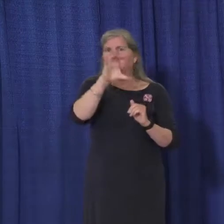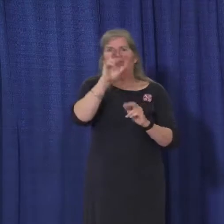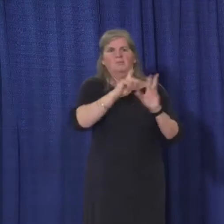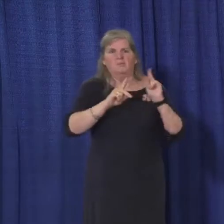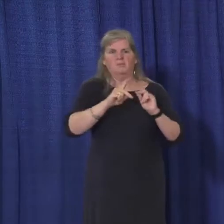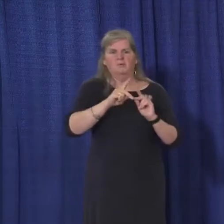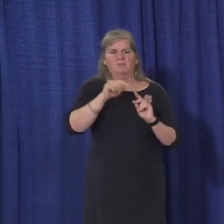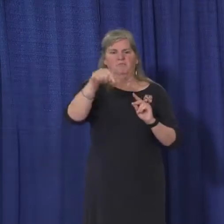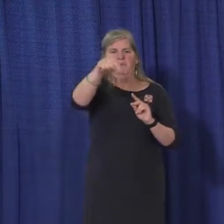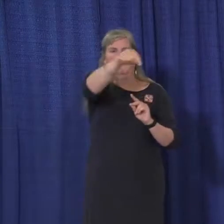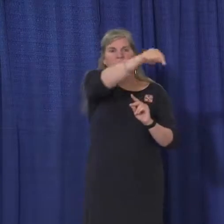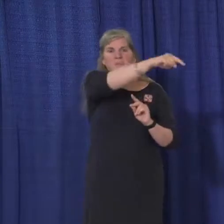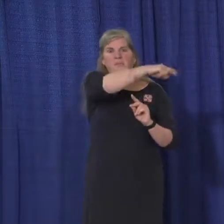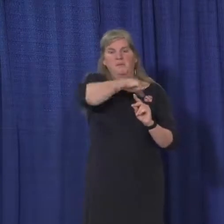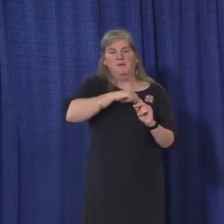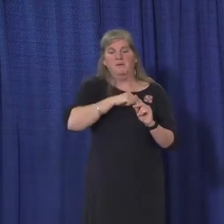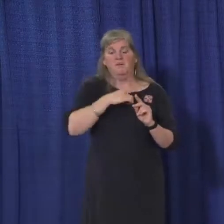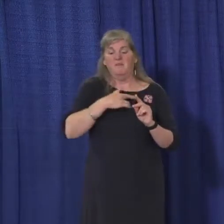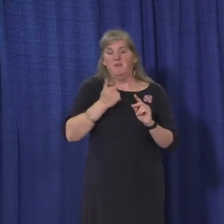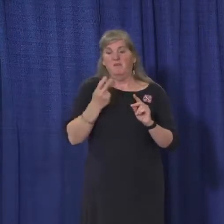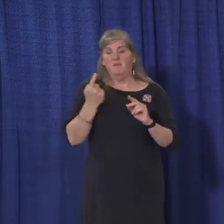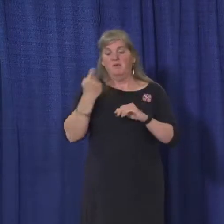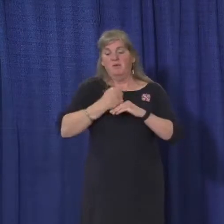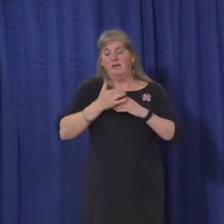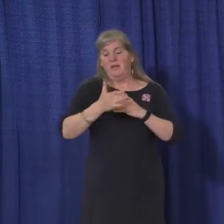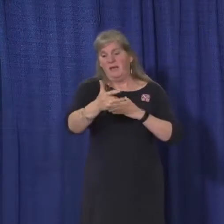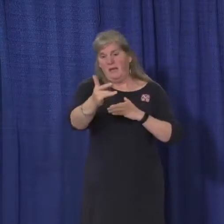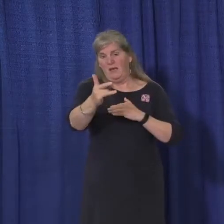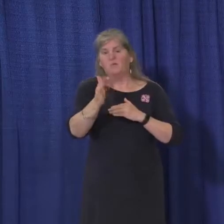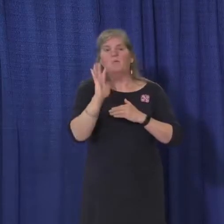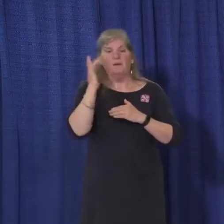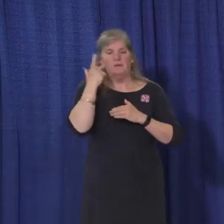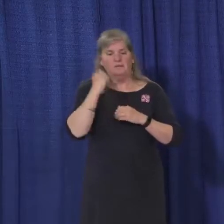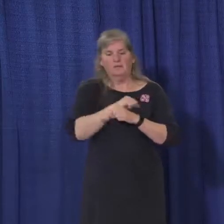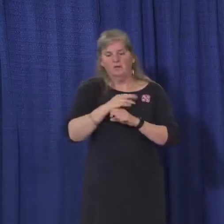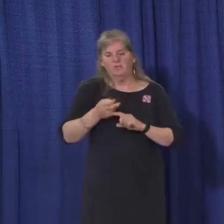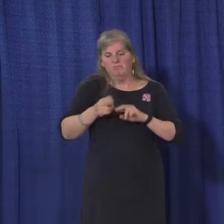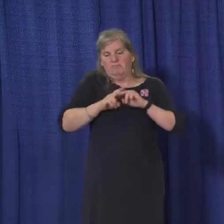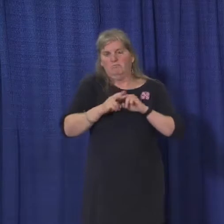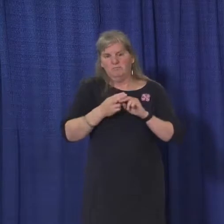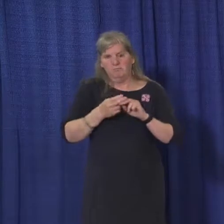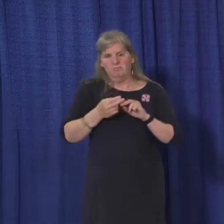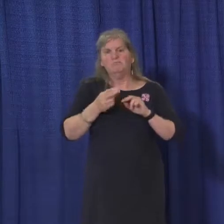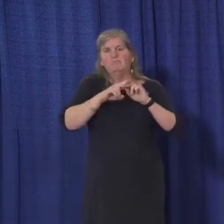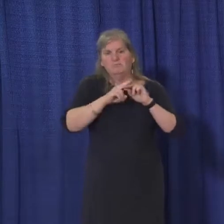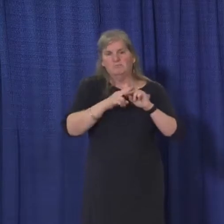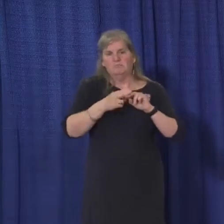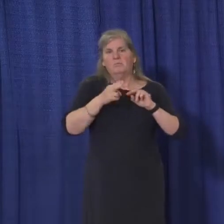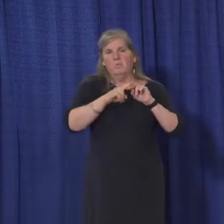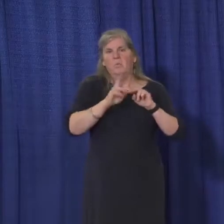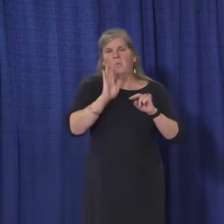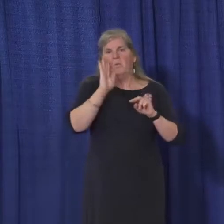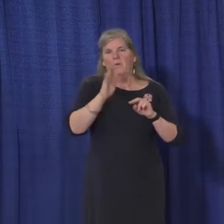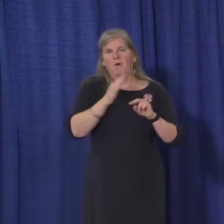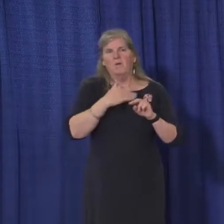individuals. And I expect we will continue to see additional cases that will